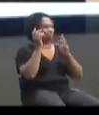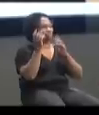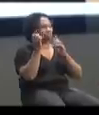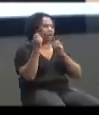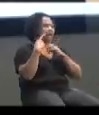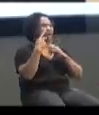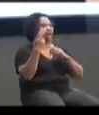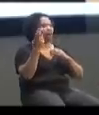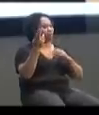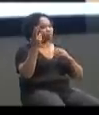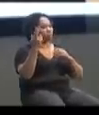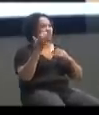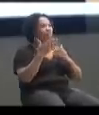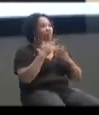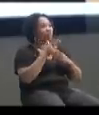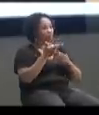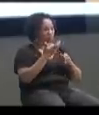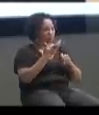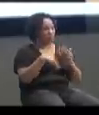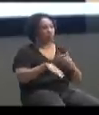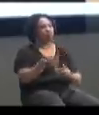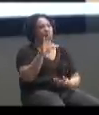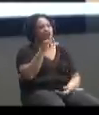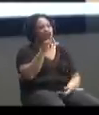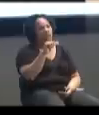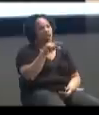IN THE AUDIENCE, BUT MICHELLE, AS SOME OF YOU MAY KNOW, SHE'S